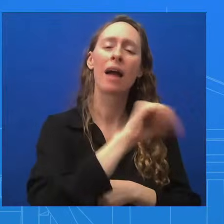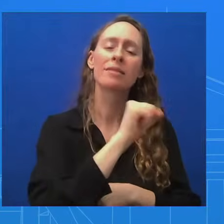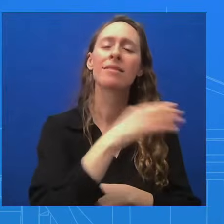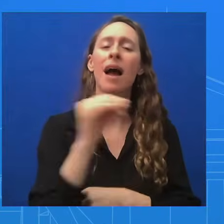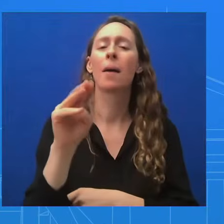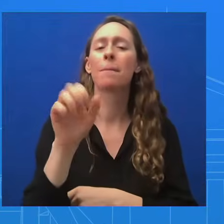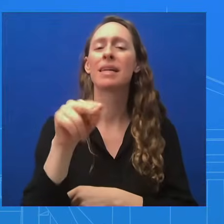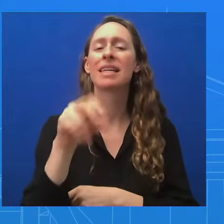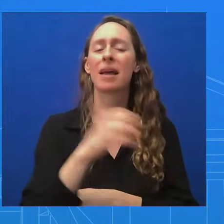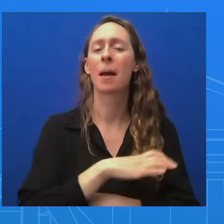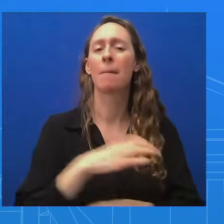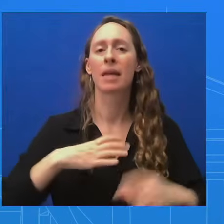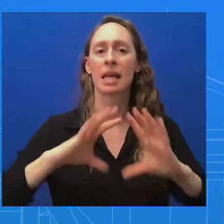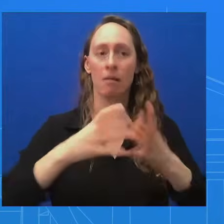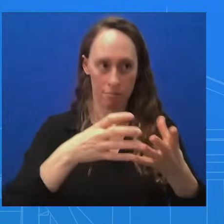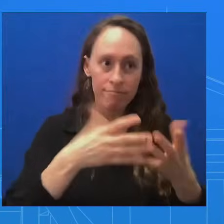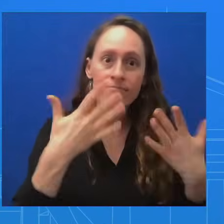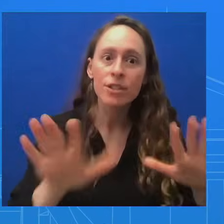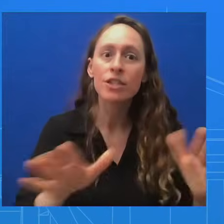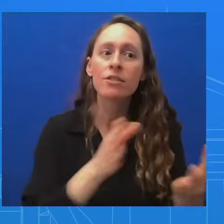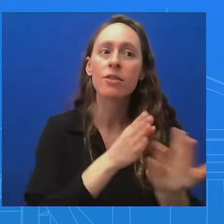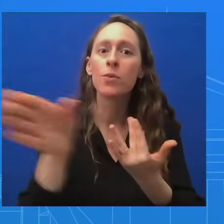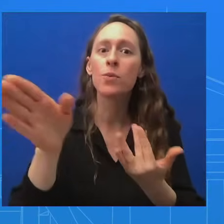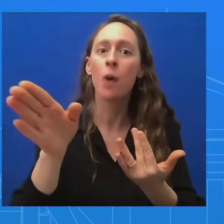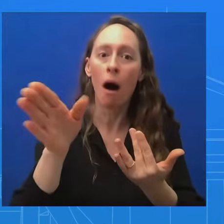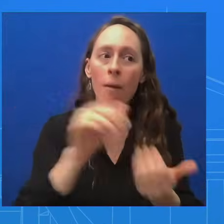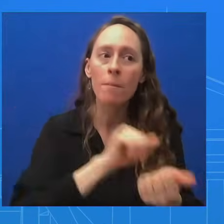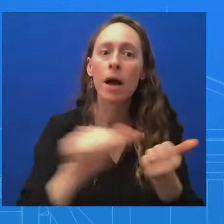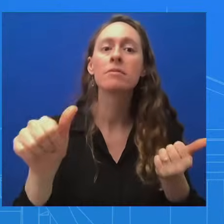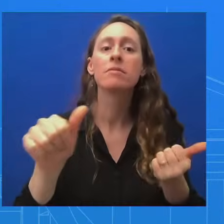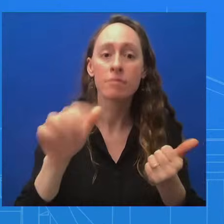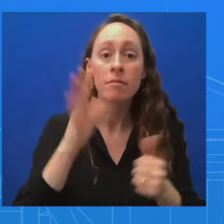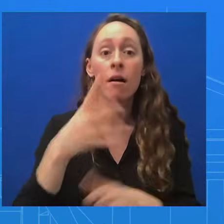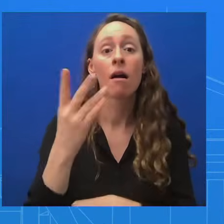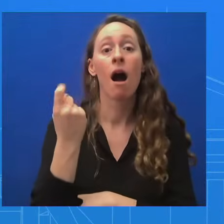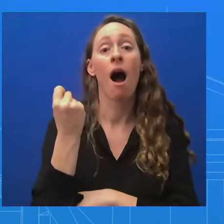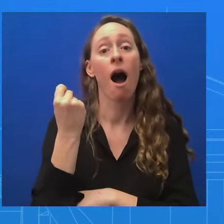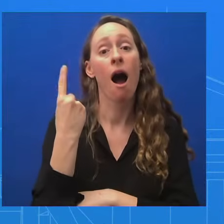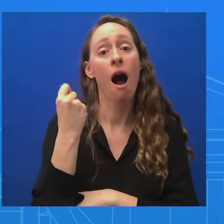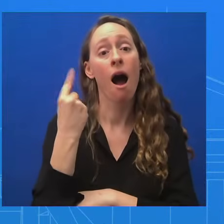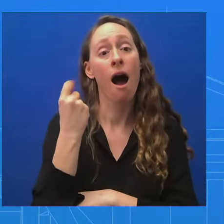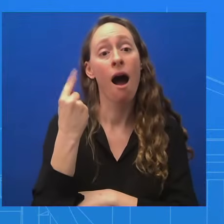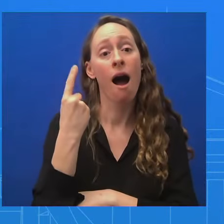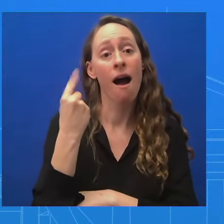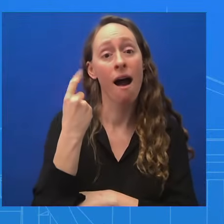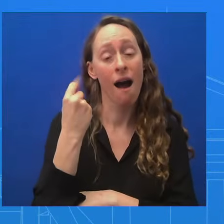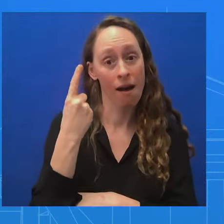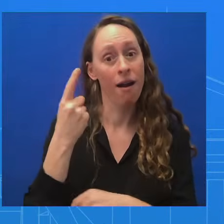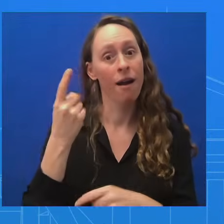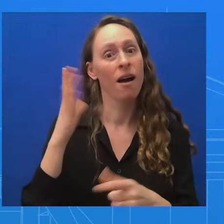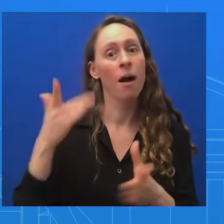And so -- and let's not forget, these -- this is for millions of families -- millions of families. It's going to lift hundreds of thousands of children